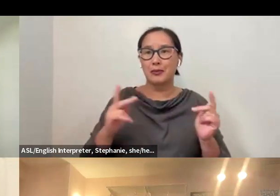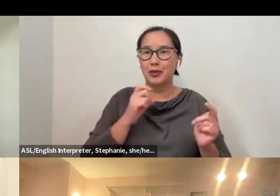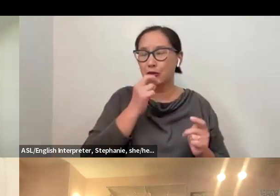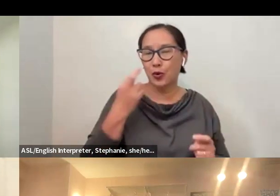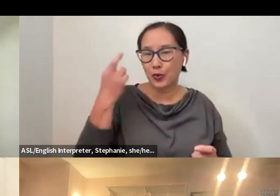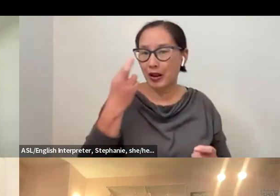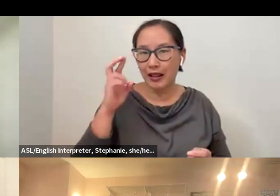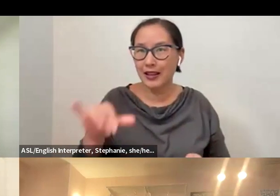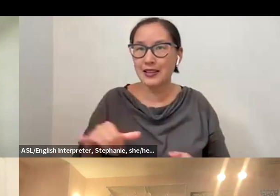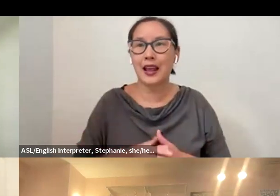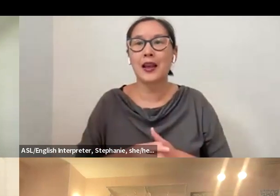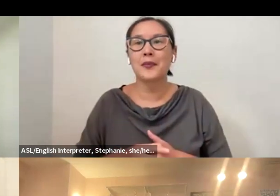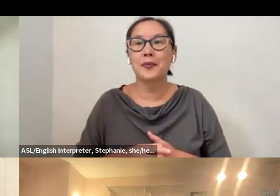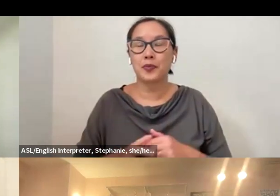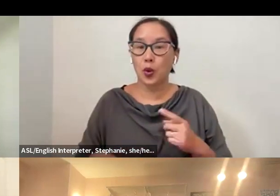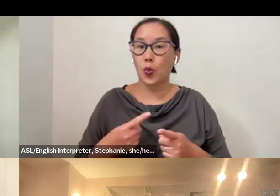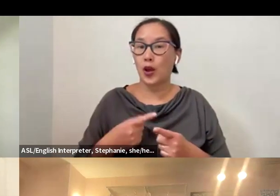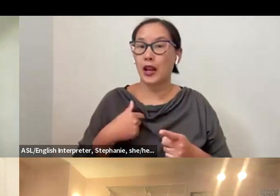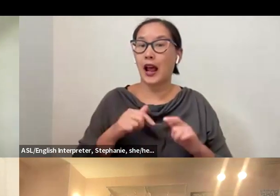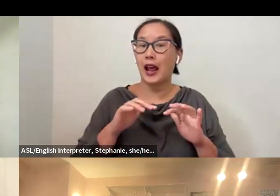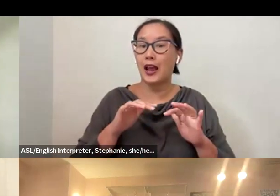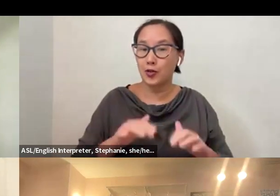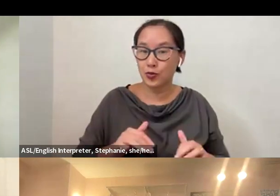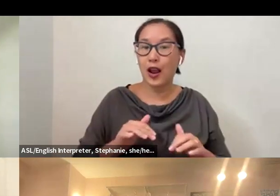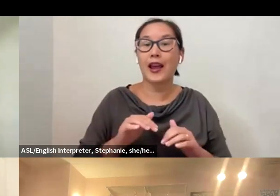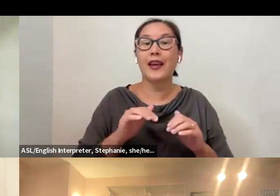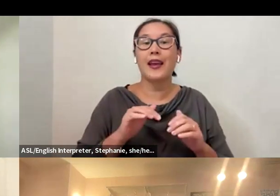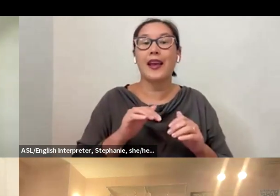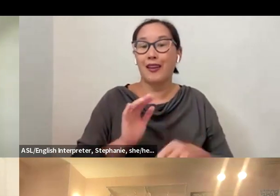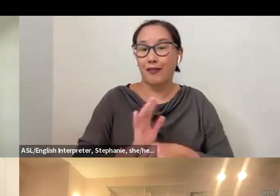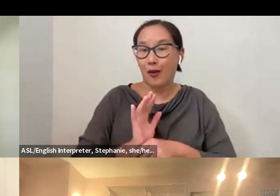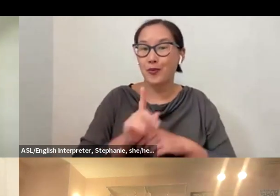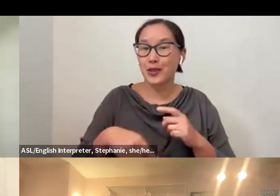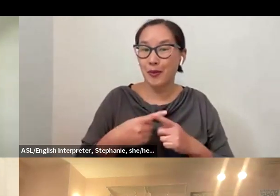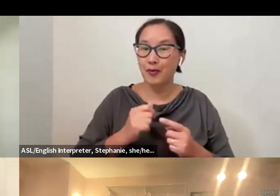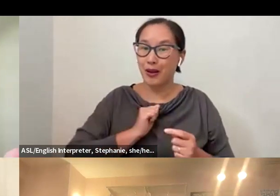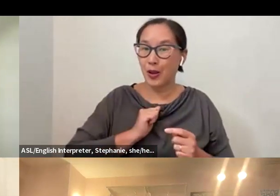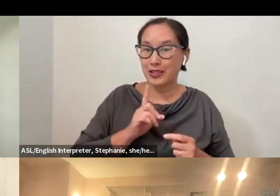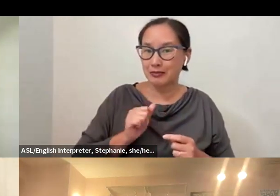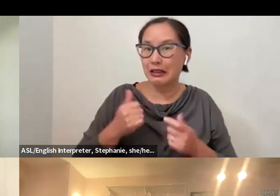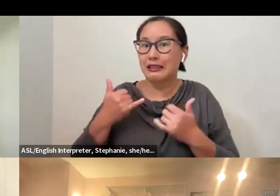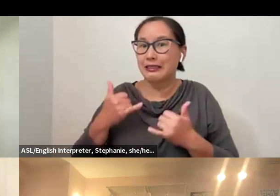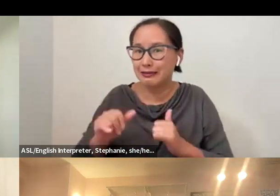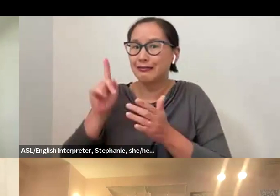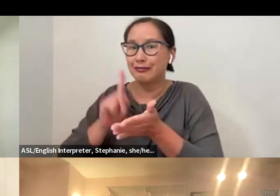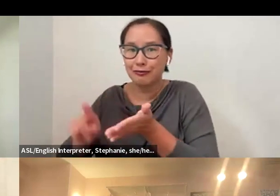you know, even for when I write films about my own disability, I still do a ton of research about other people who share my disability.